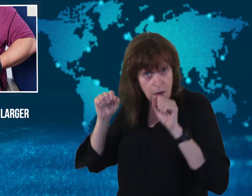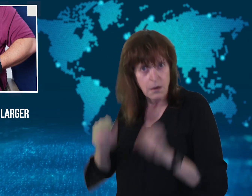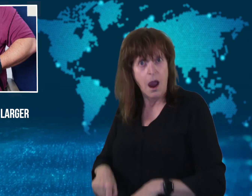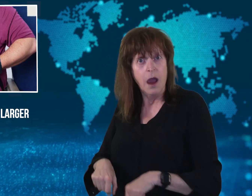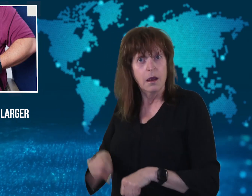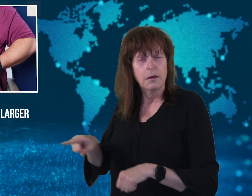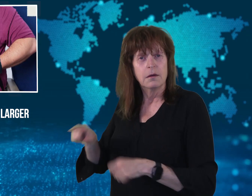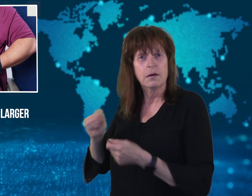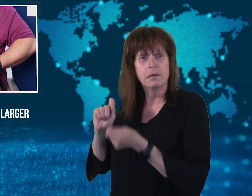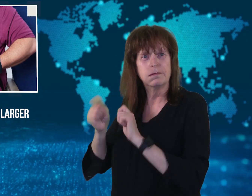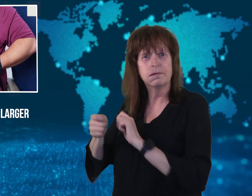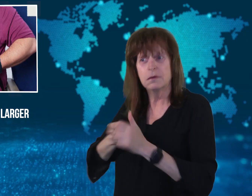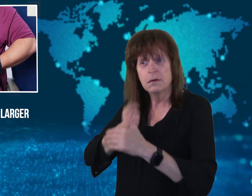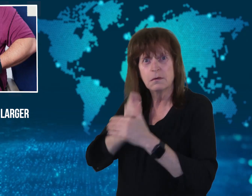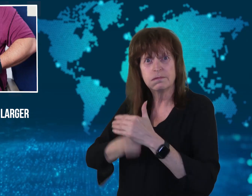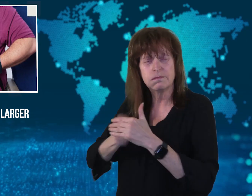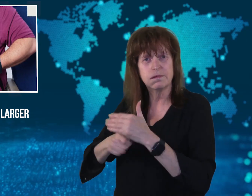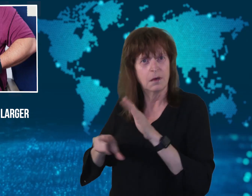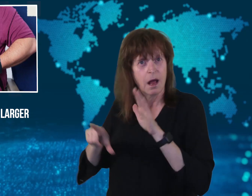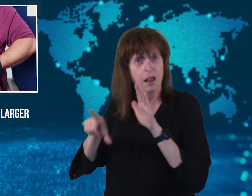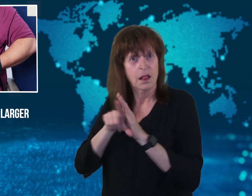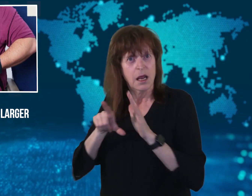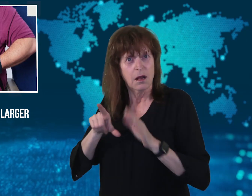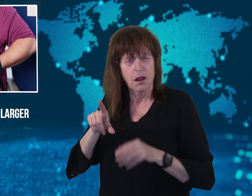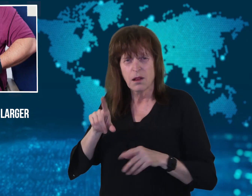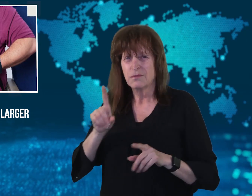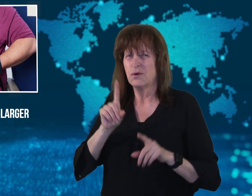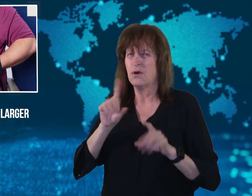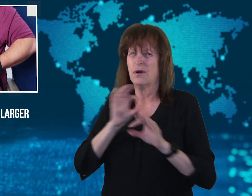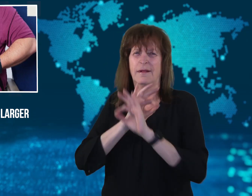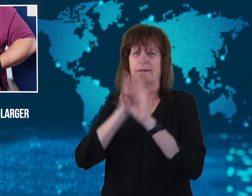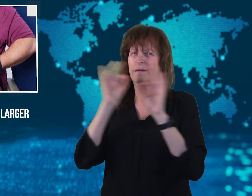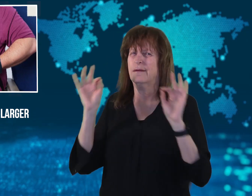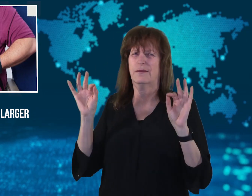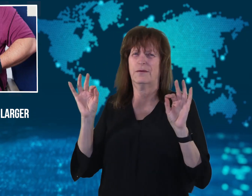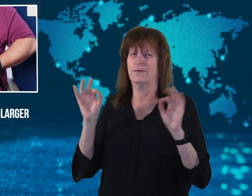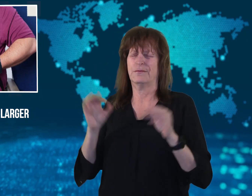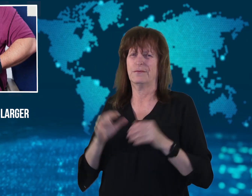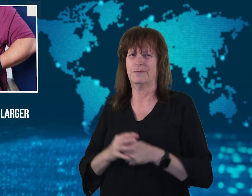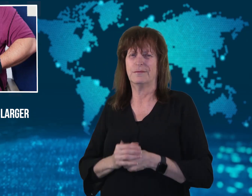It is not clear if such charges are legal.